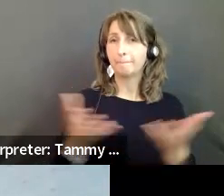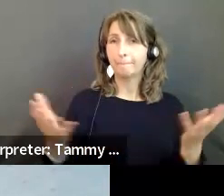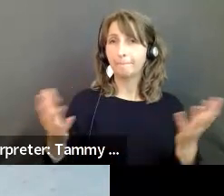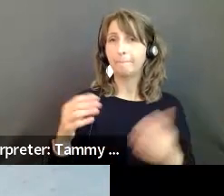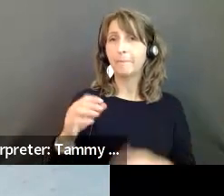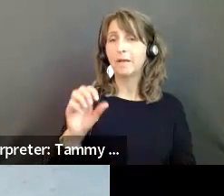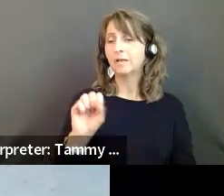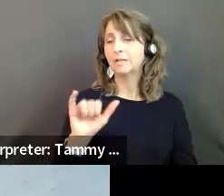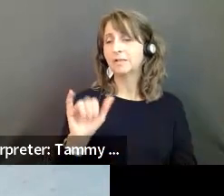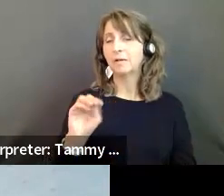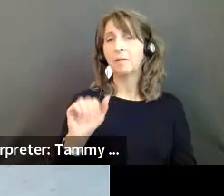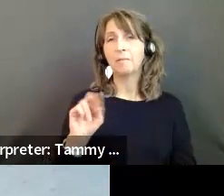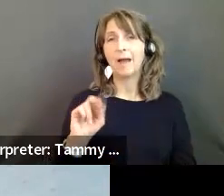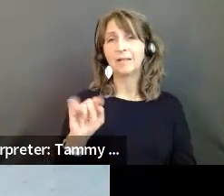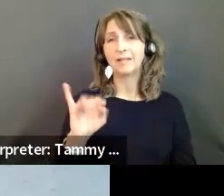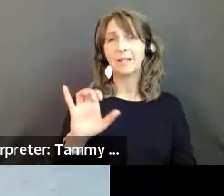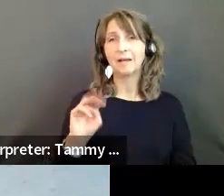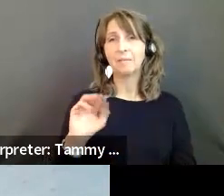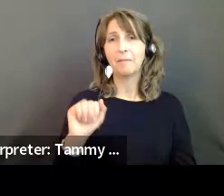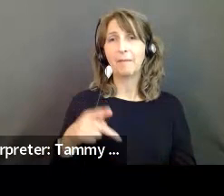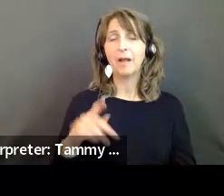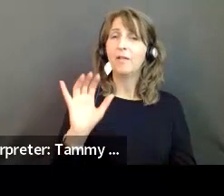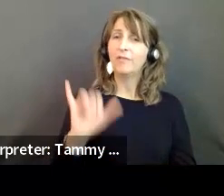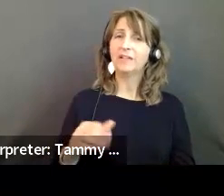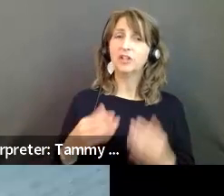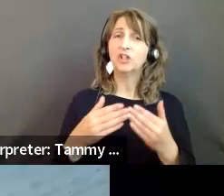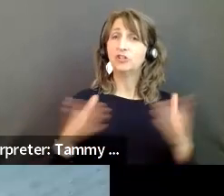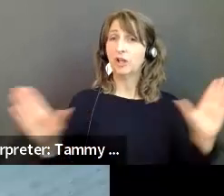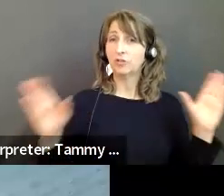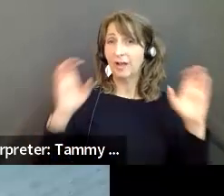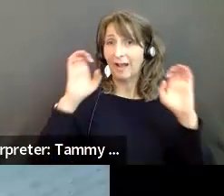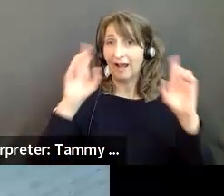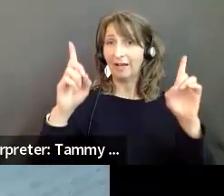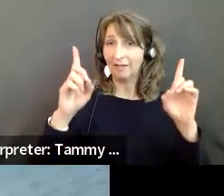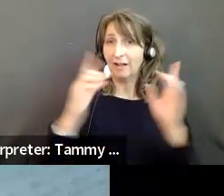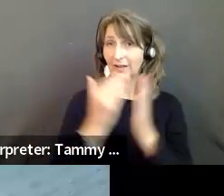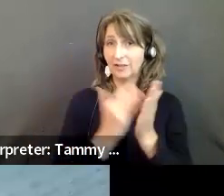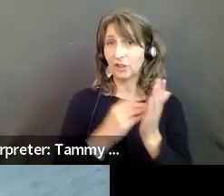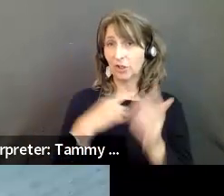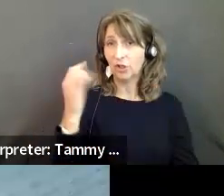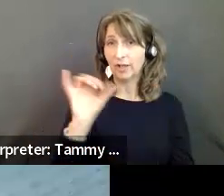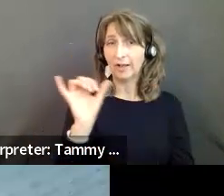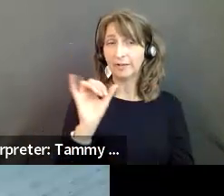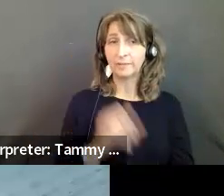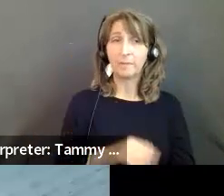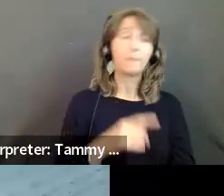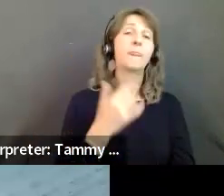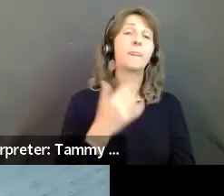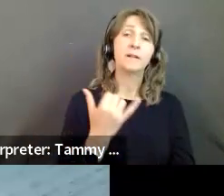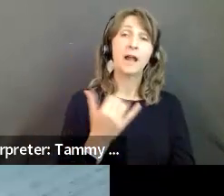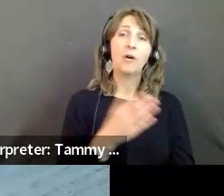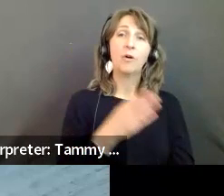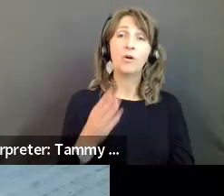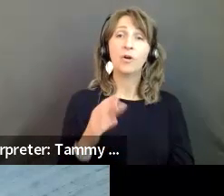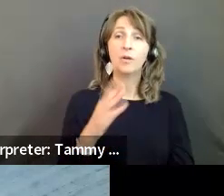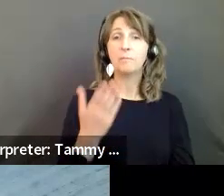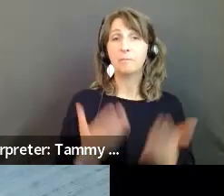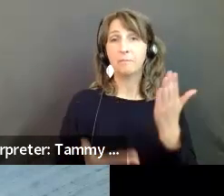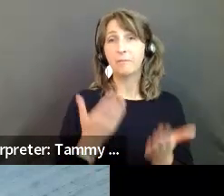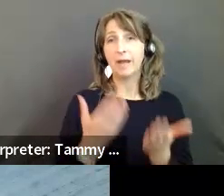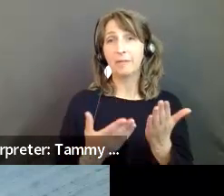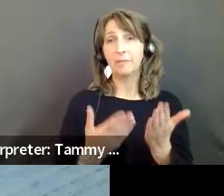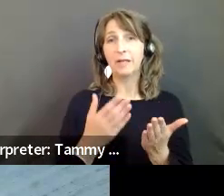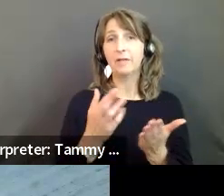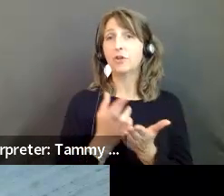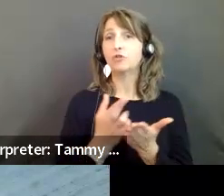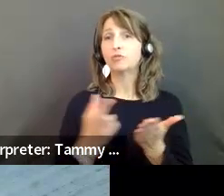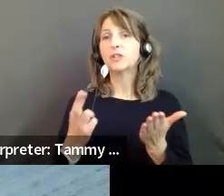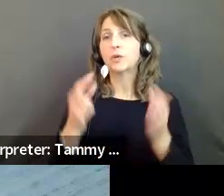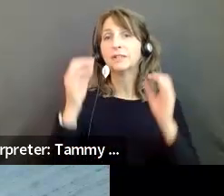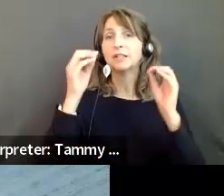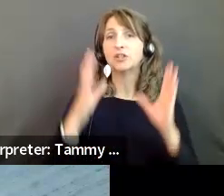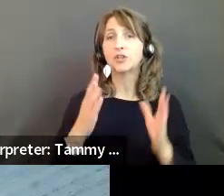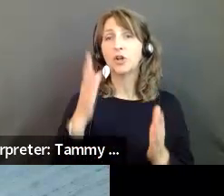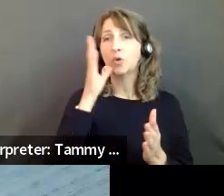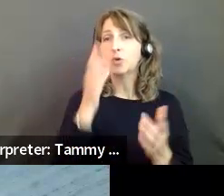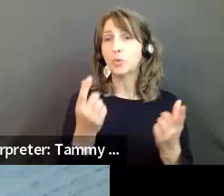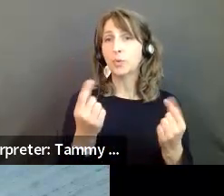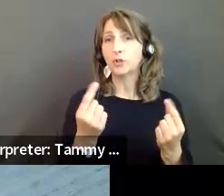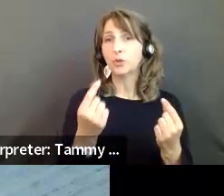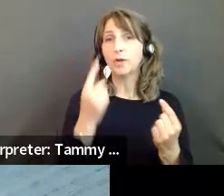Okay, so this is, a, would look like. Now, so here is what maybe the resource teacher might do to prepare, for that student to be included in that lesson.